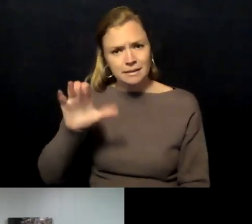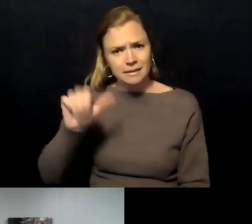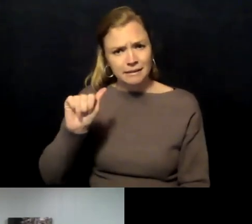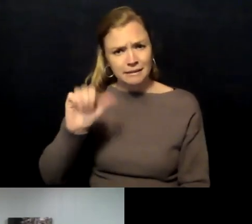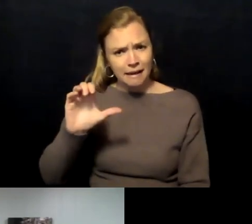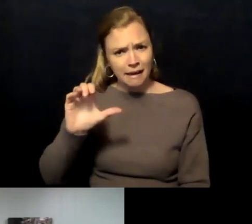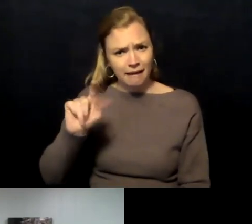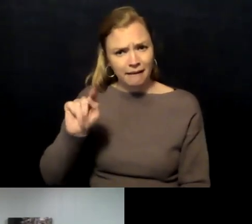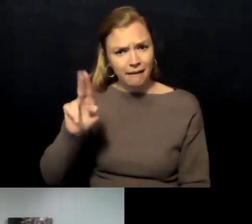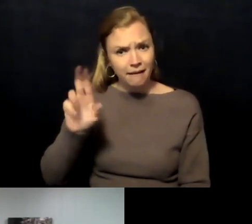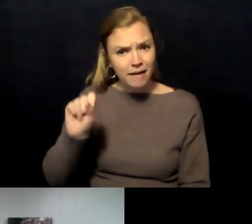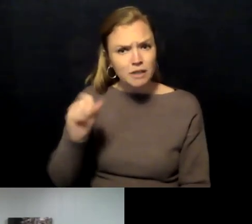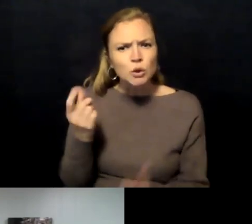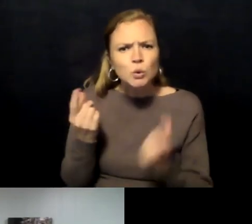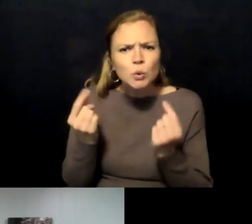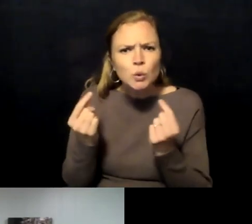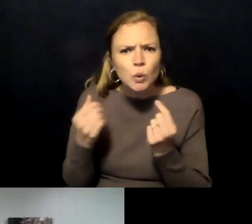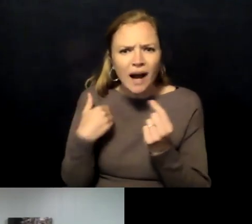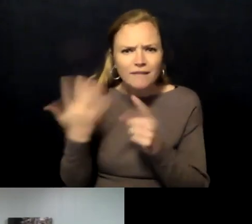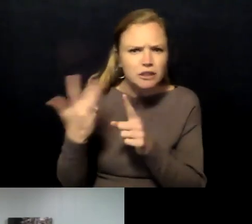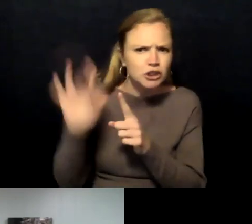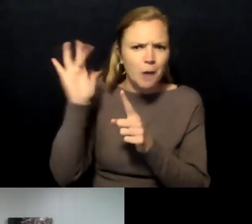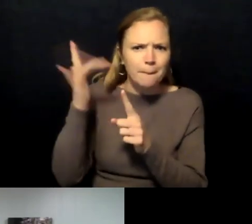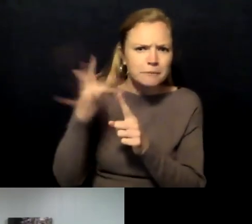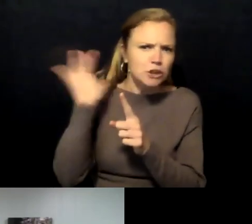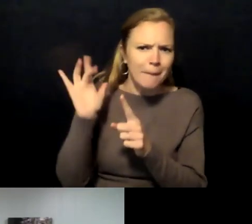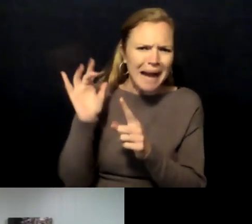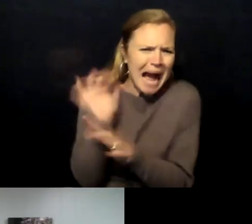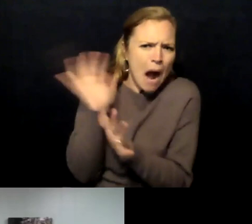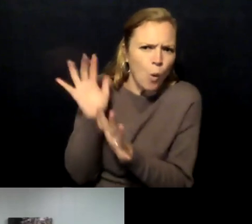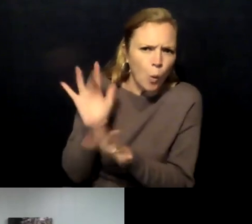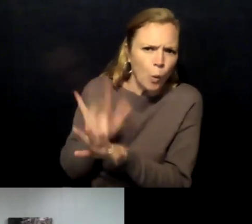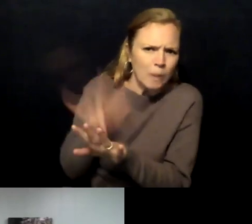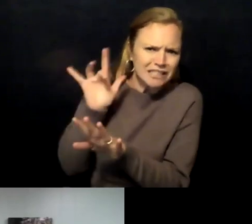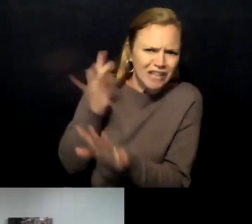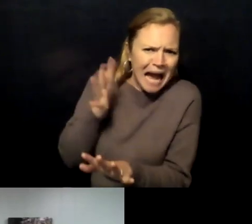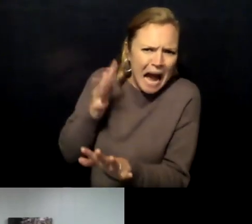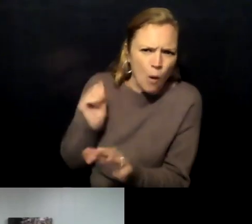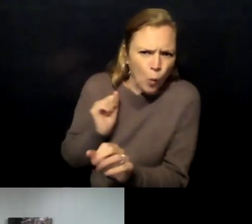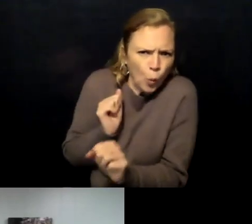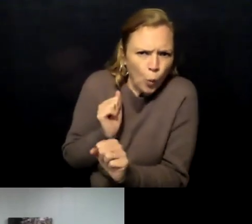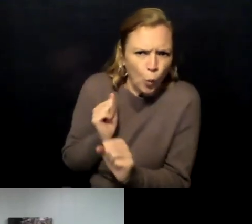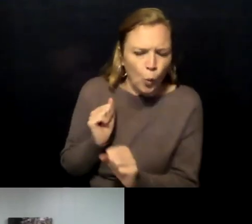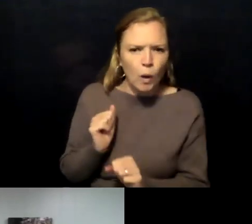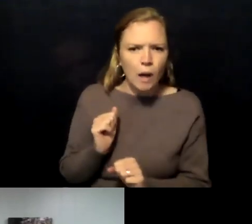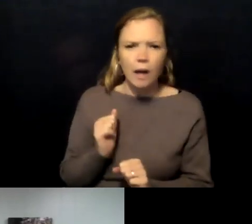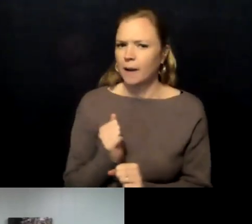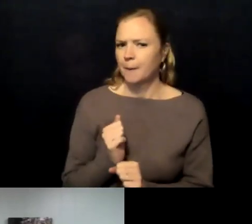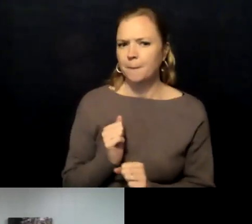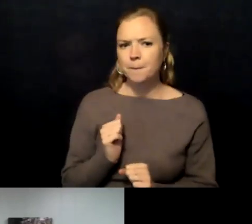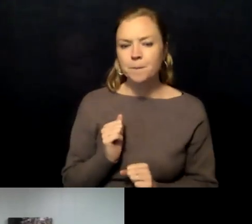you're not going to mess with the cactus, because they're going to hurt you! But other plants...